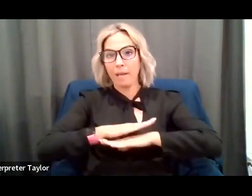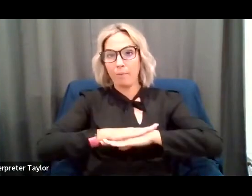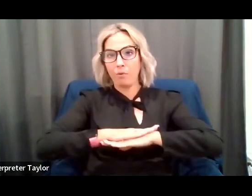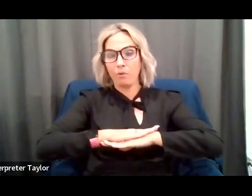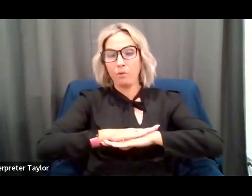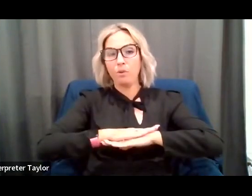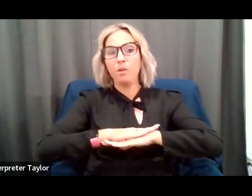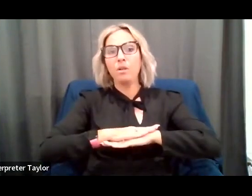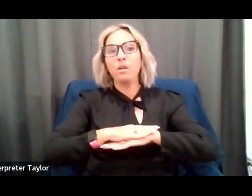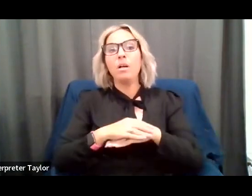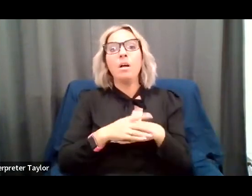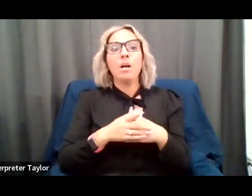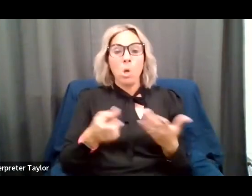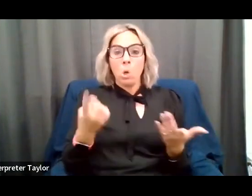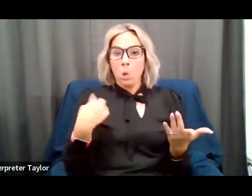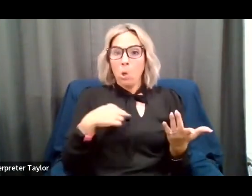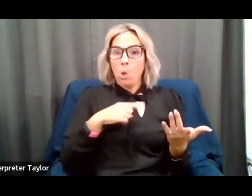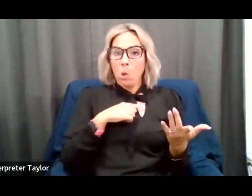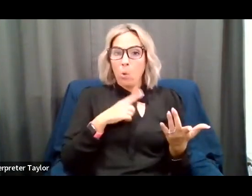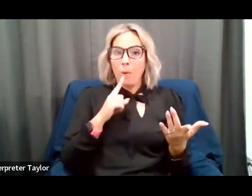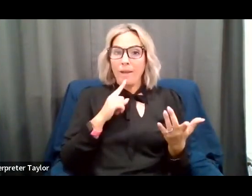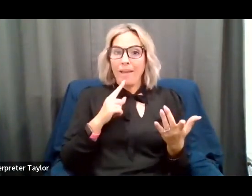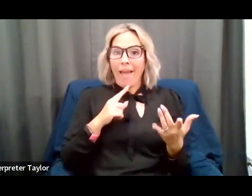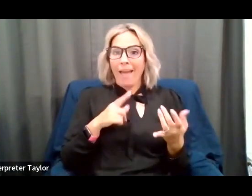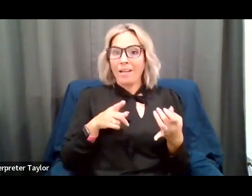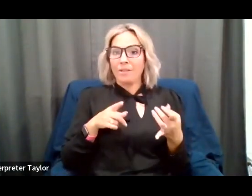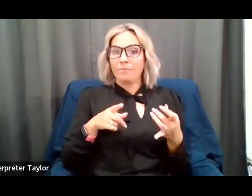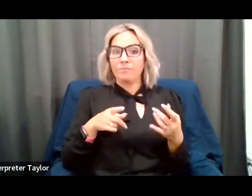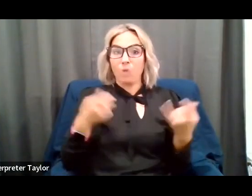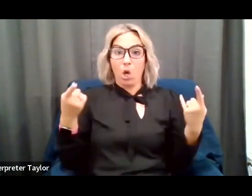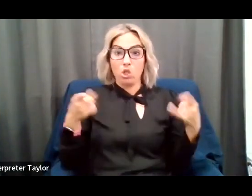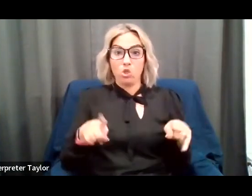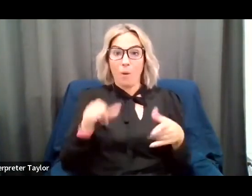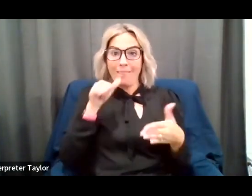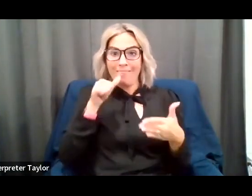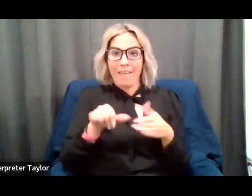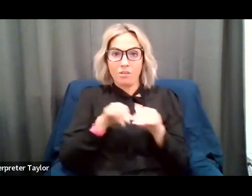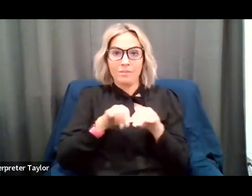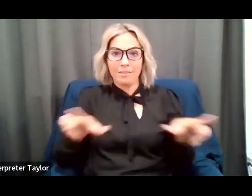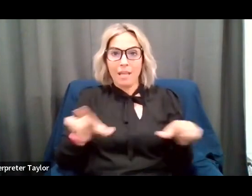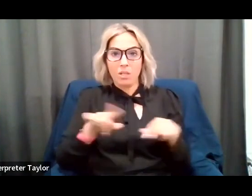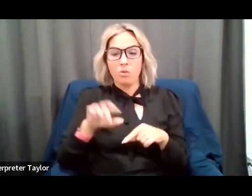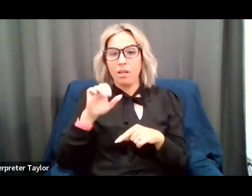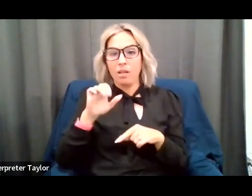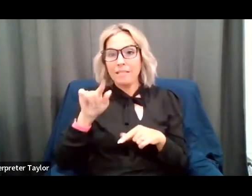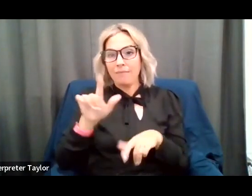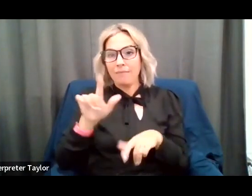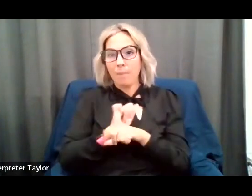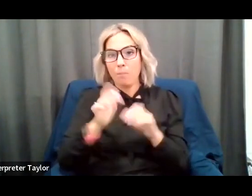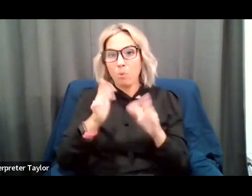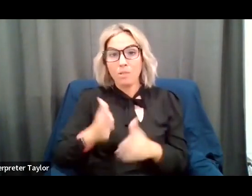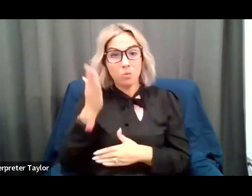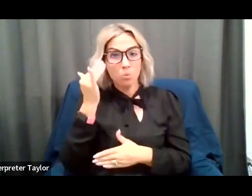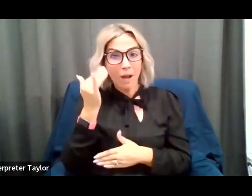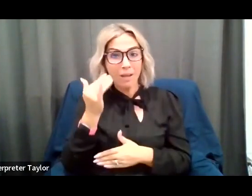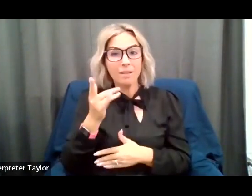We have a joint letters should be going out to the Classified, because Classified want updates.